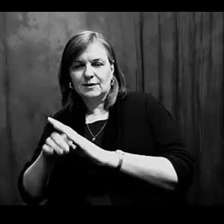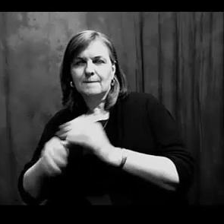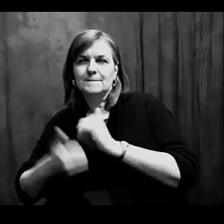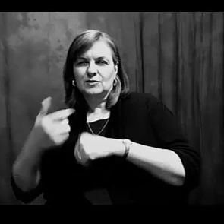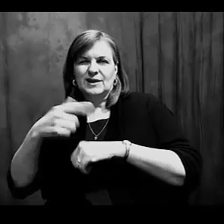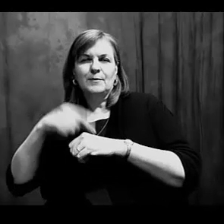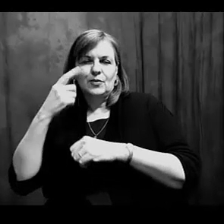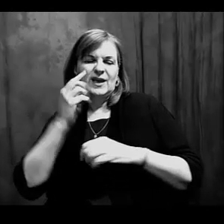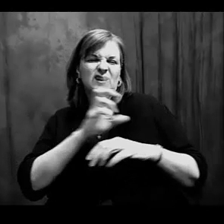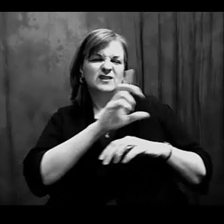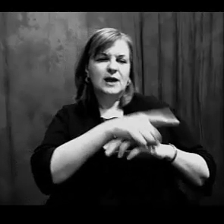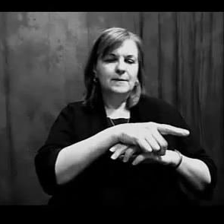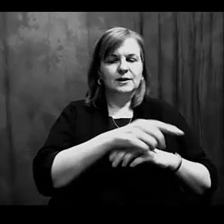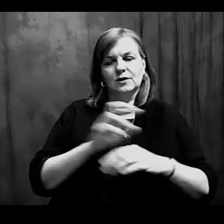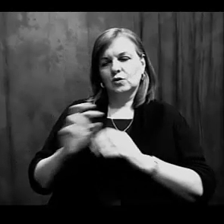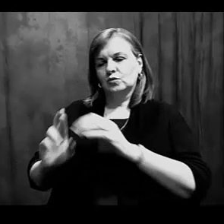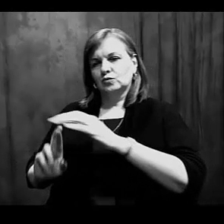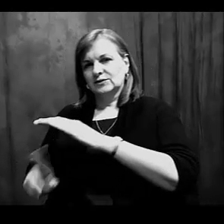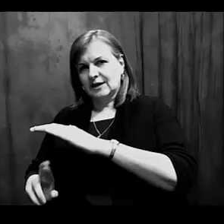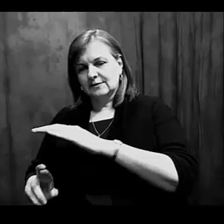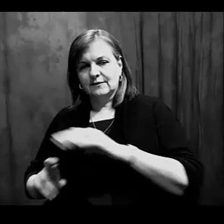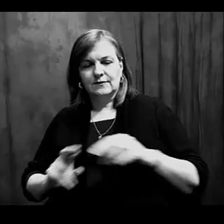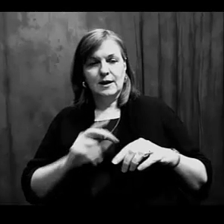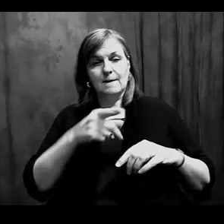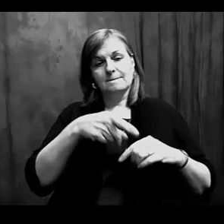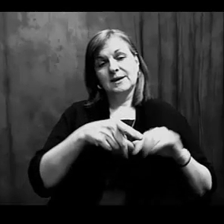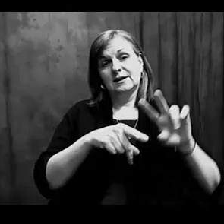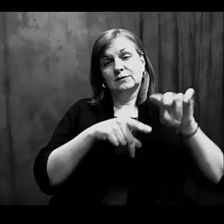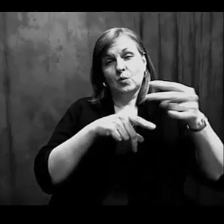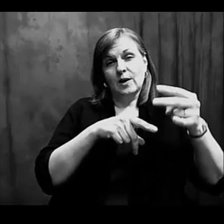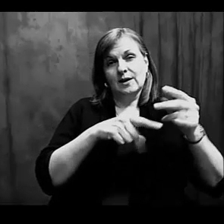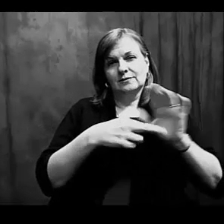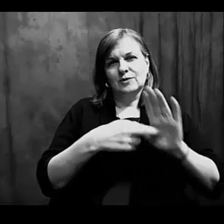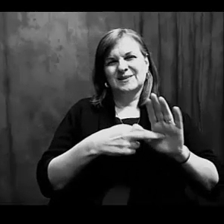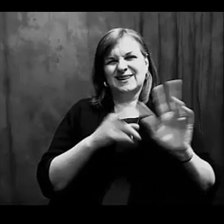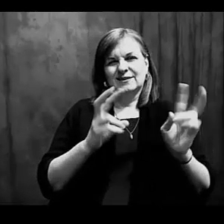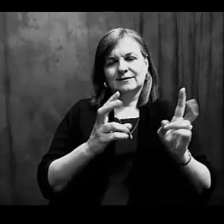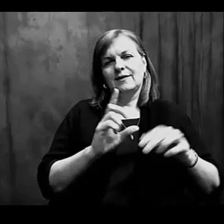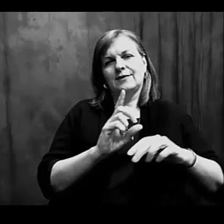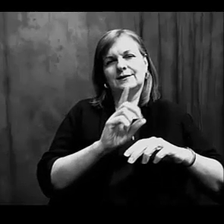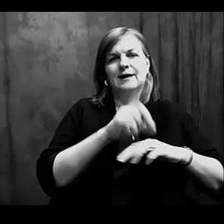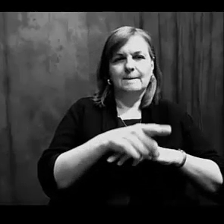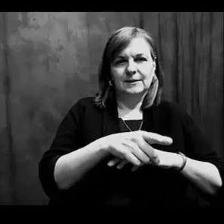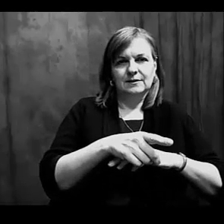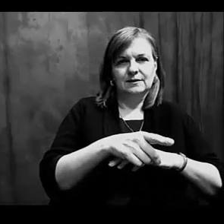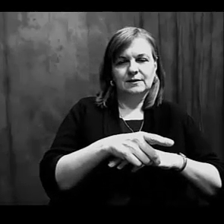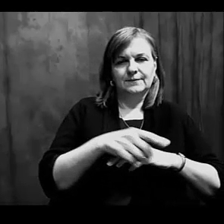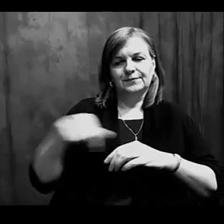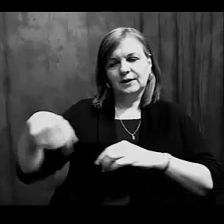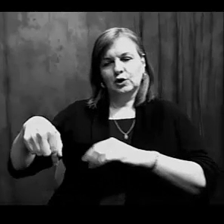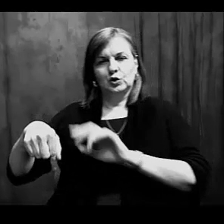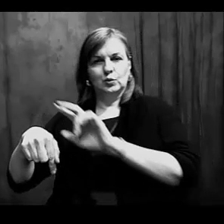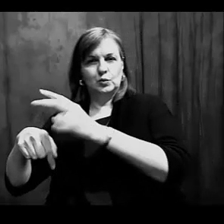and often we associate this with dominant and recessive so p squared would actually be your dominant